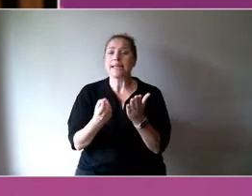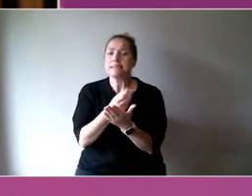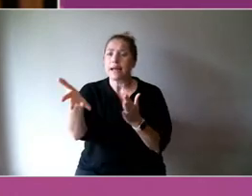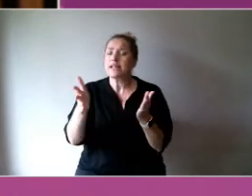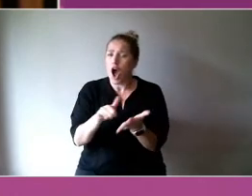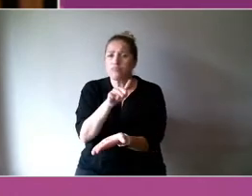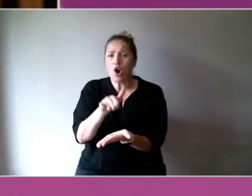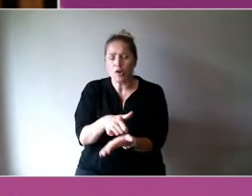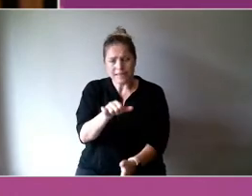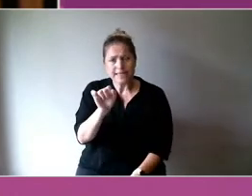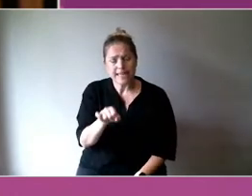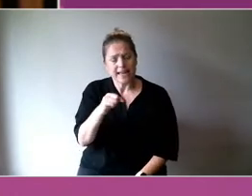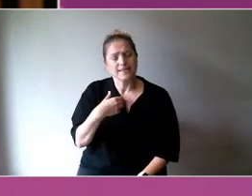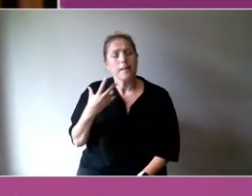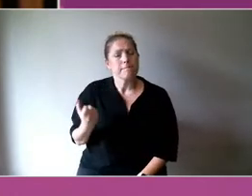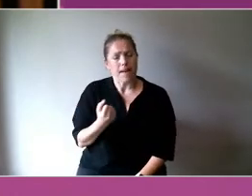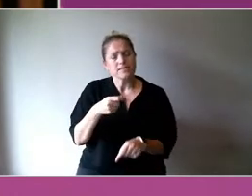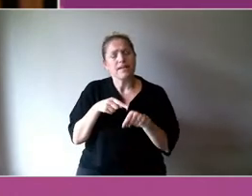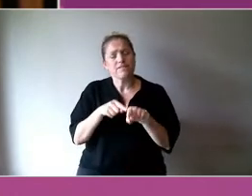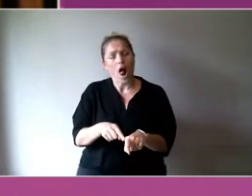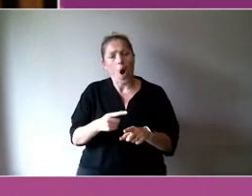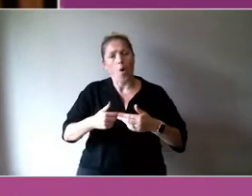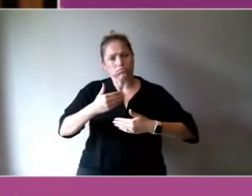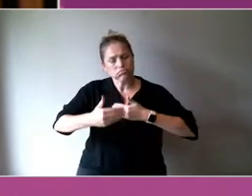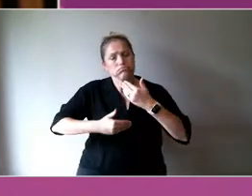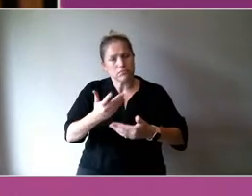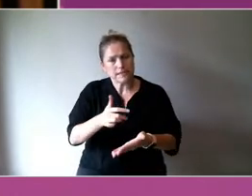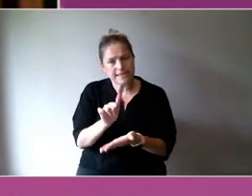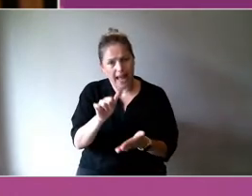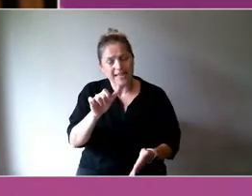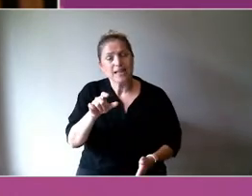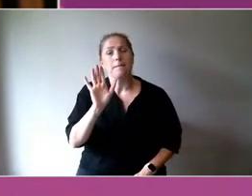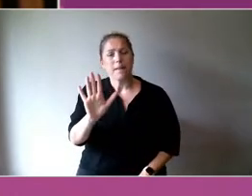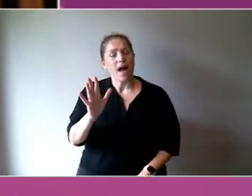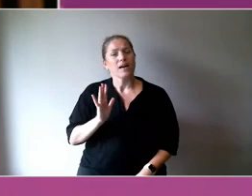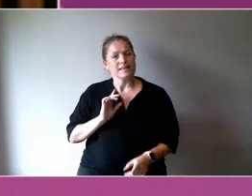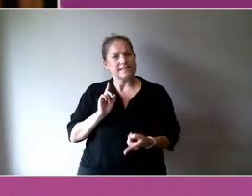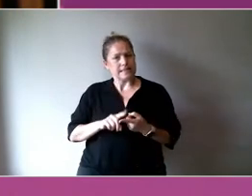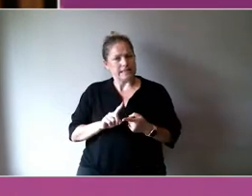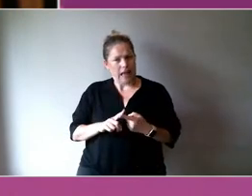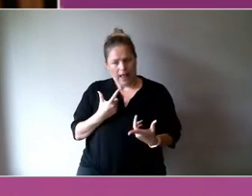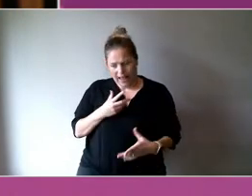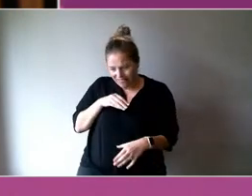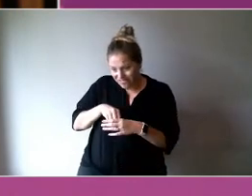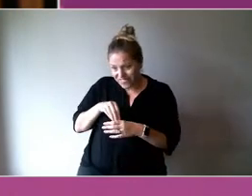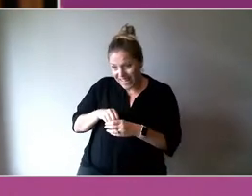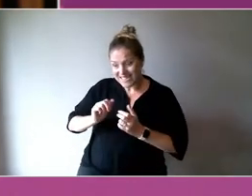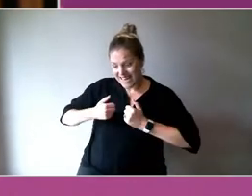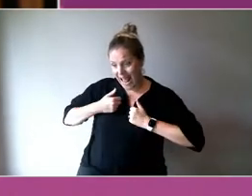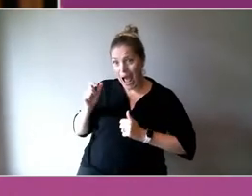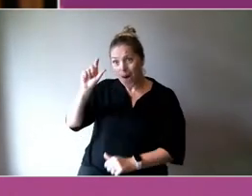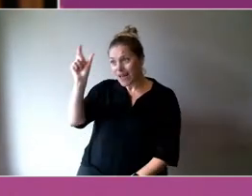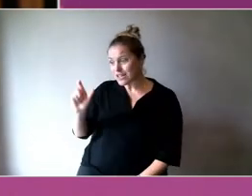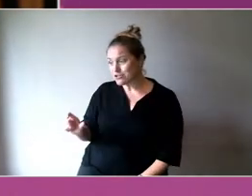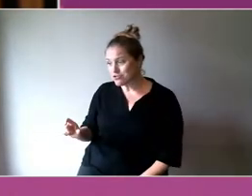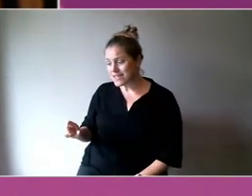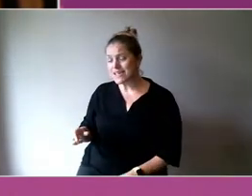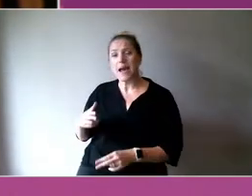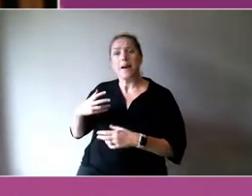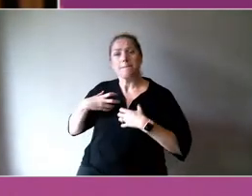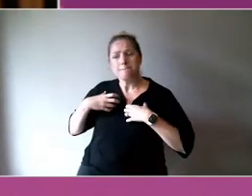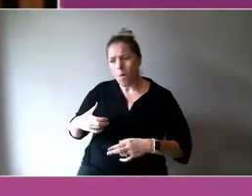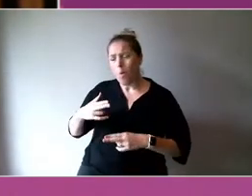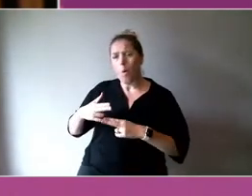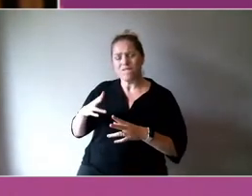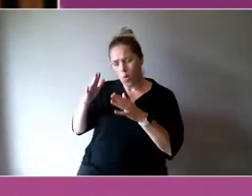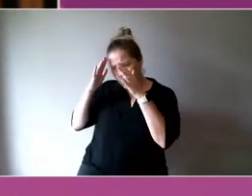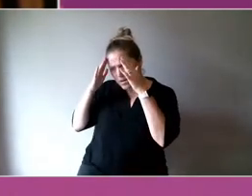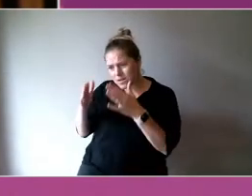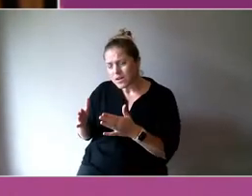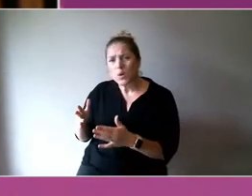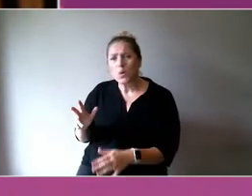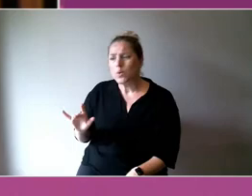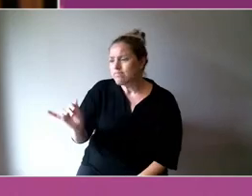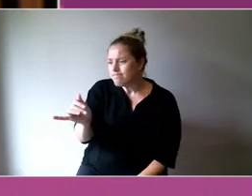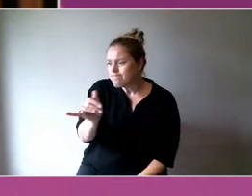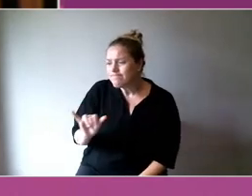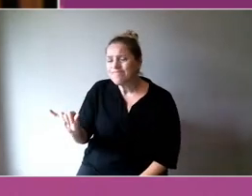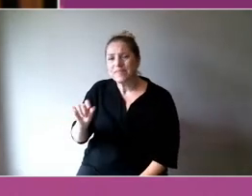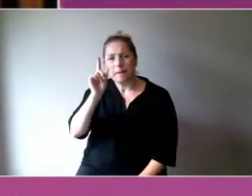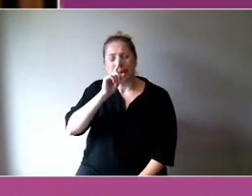But we had it in a way designed for which contractor provides the security in Parliament